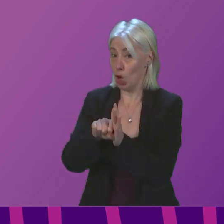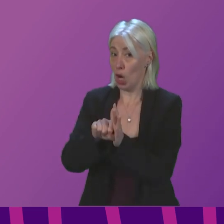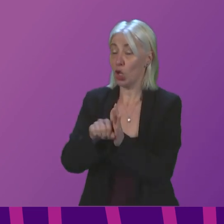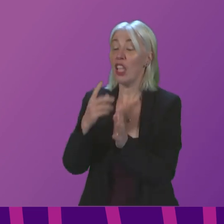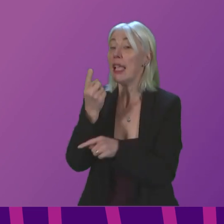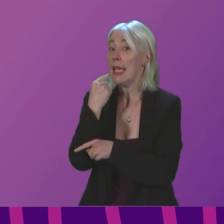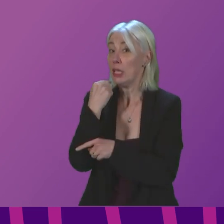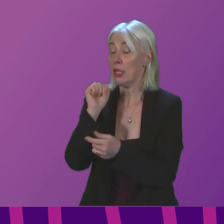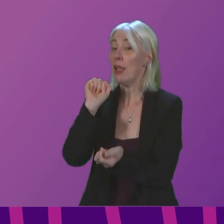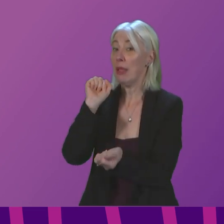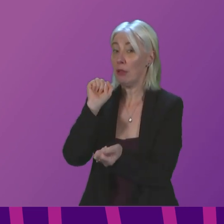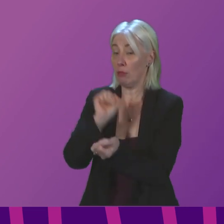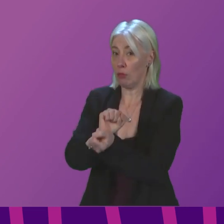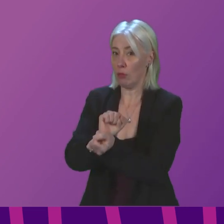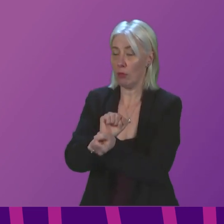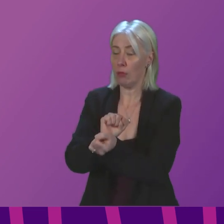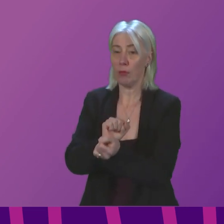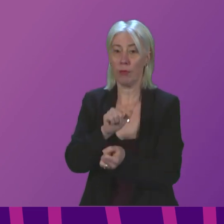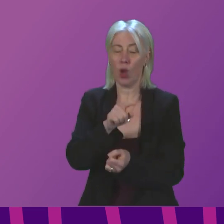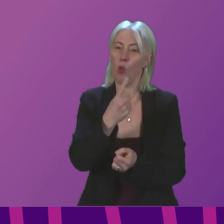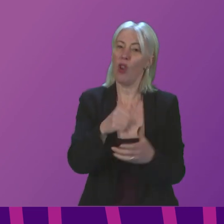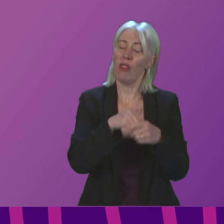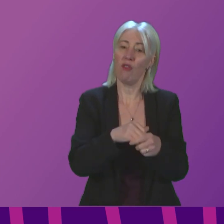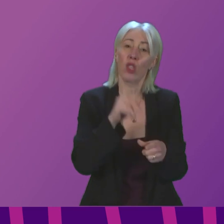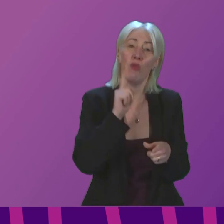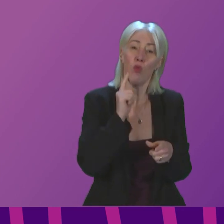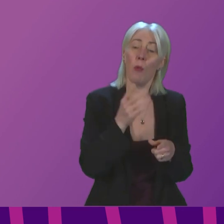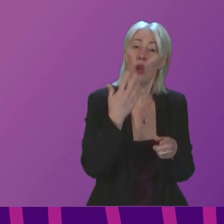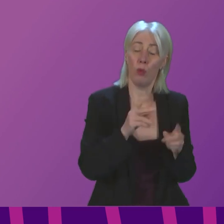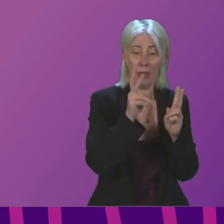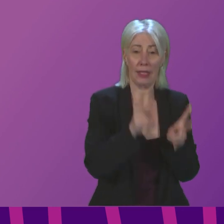Esther’s friends said: “She was the type of person that would go and help anybody.”